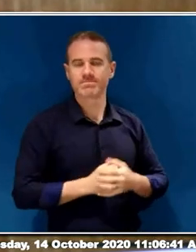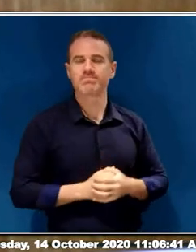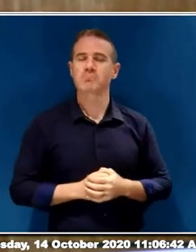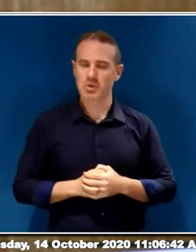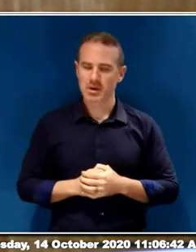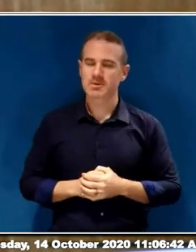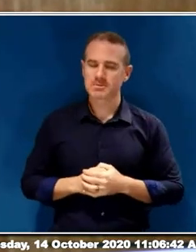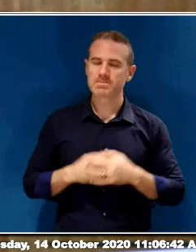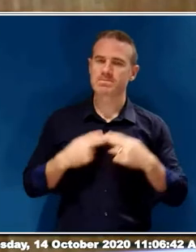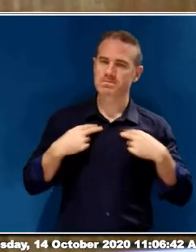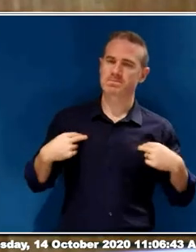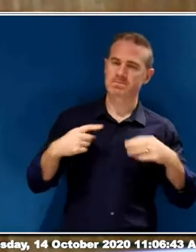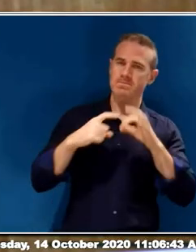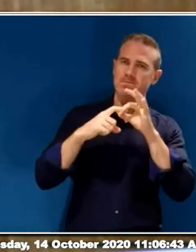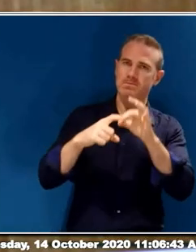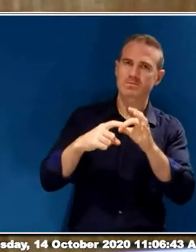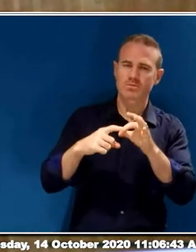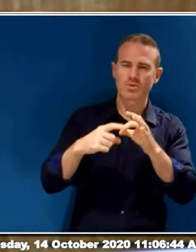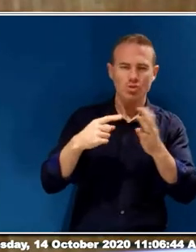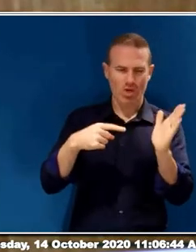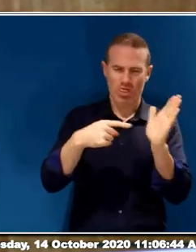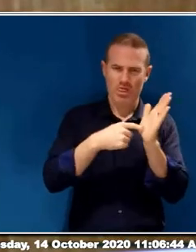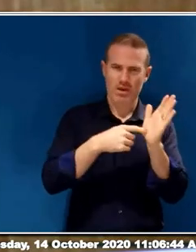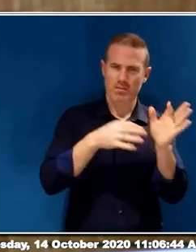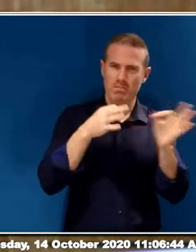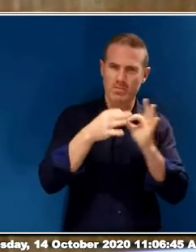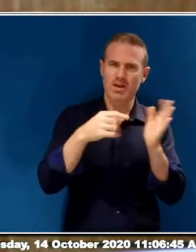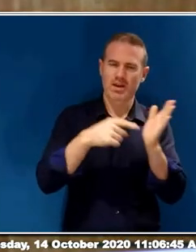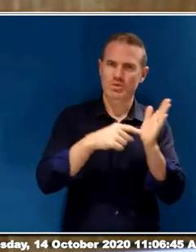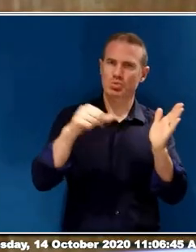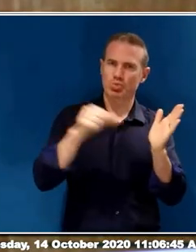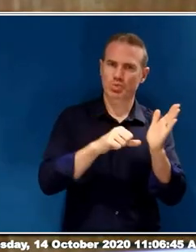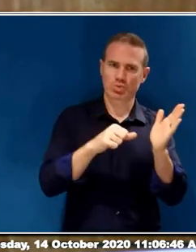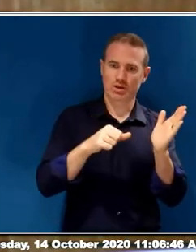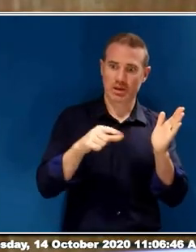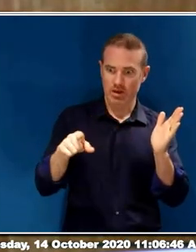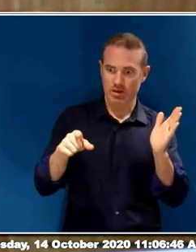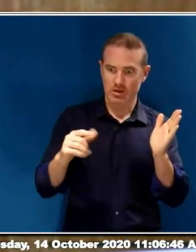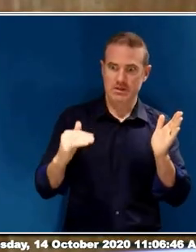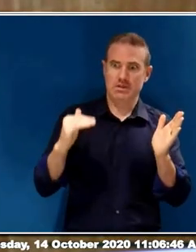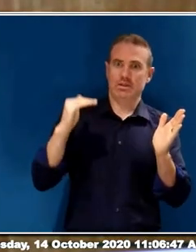should happen for Kobe when he was heightened or having a meltdown as you've referred to it?